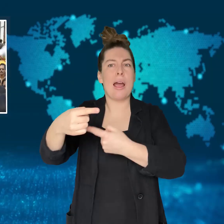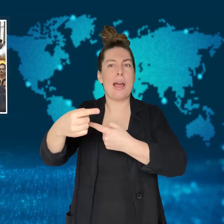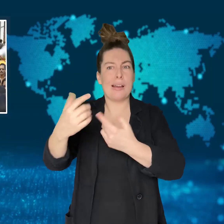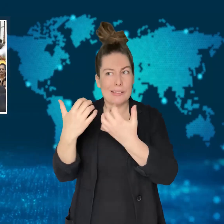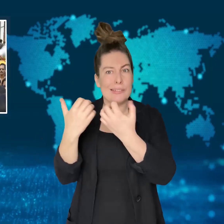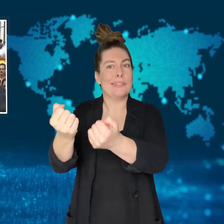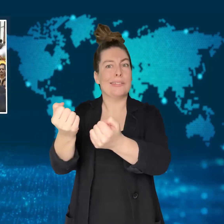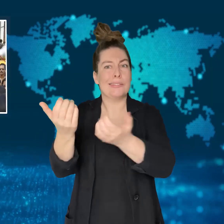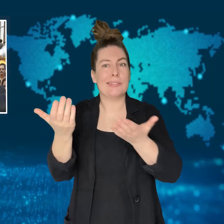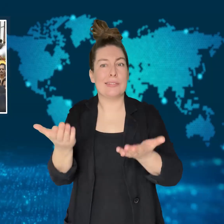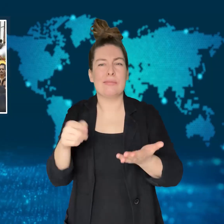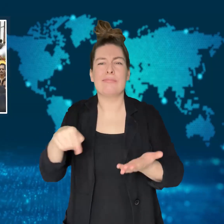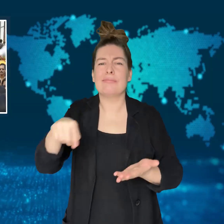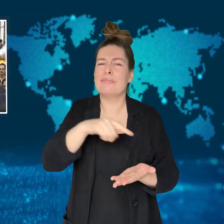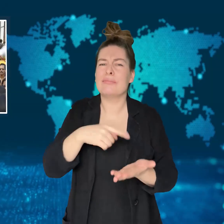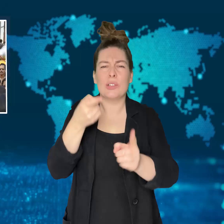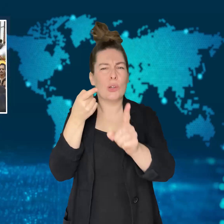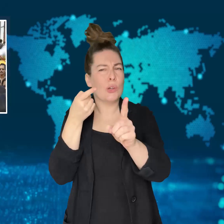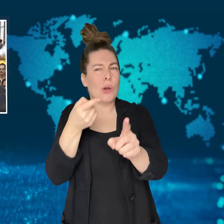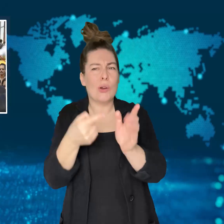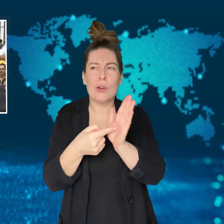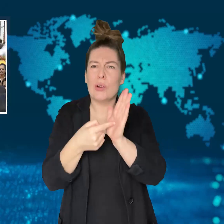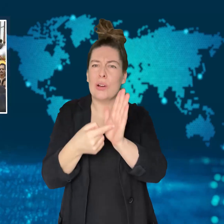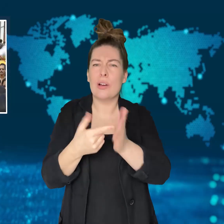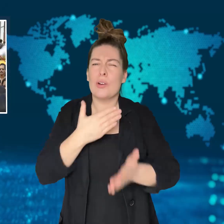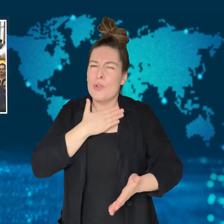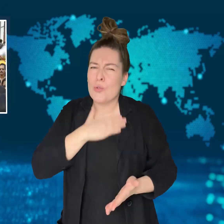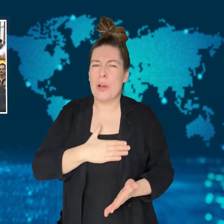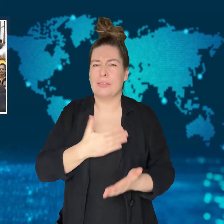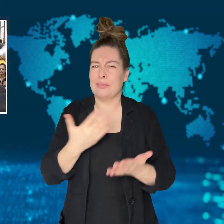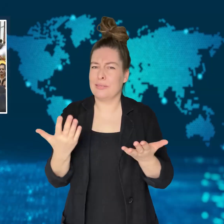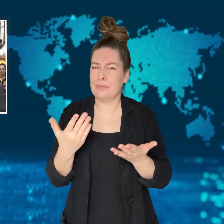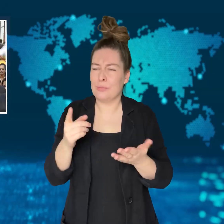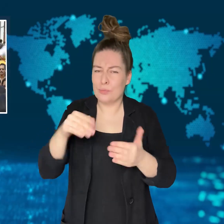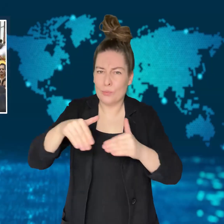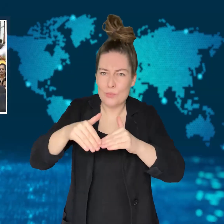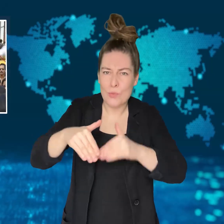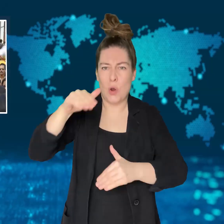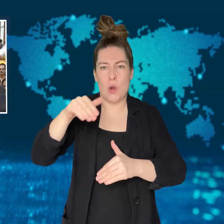in a rally called "Reclaim the Night" to